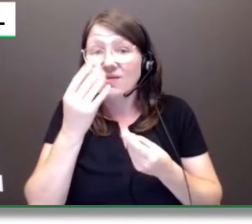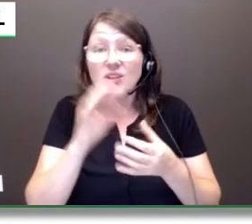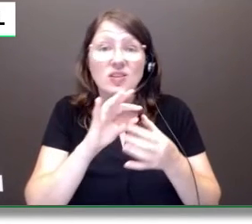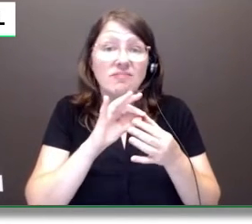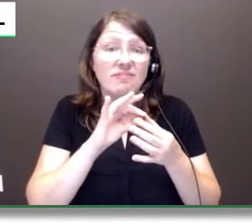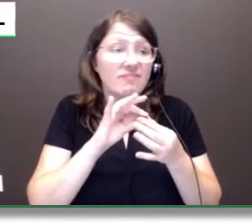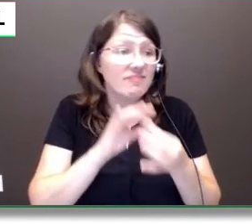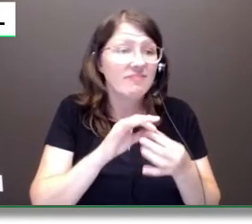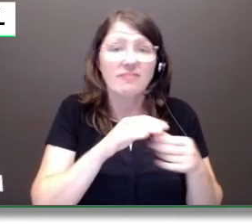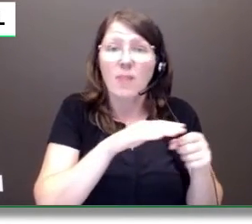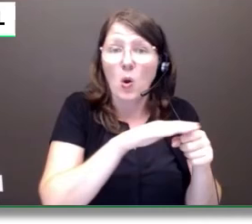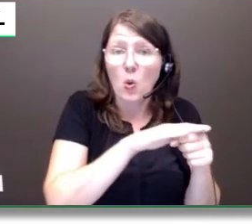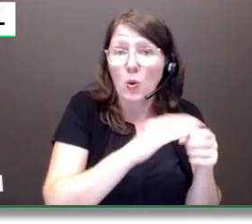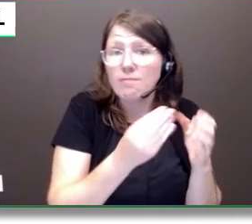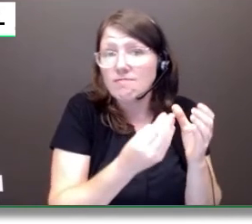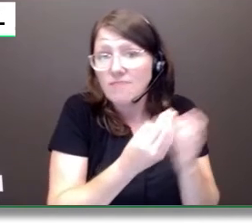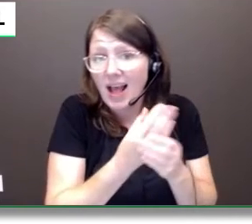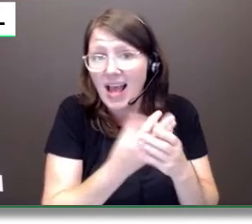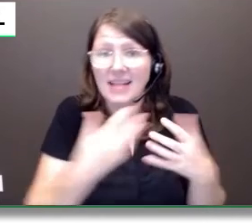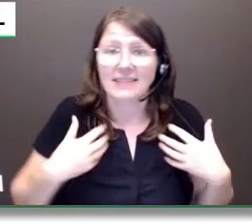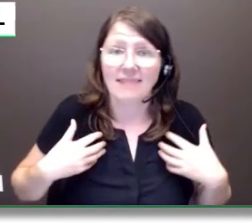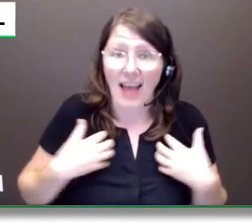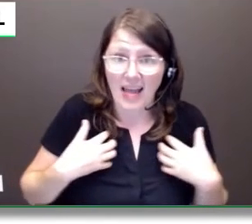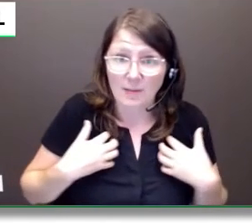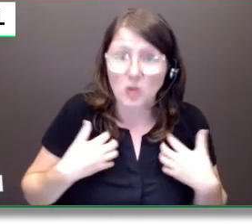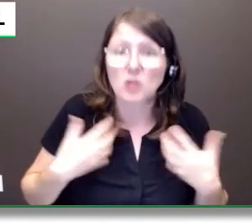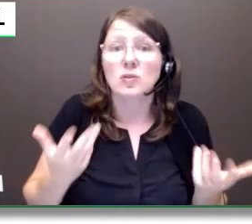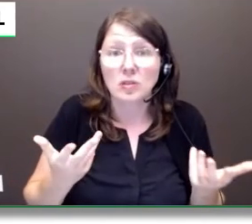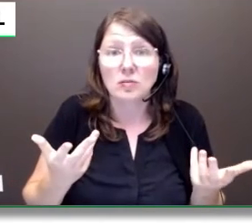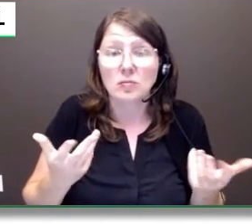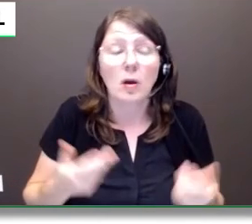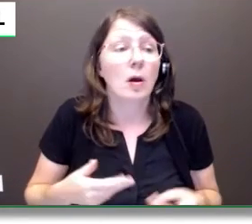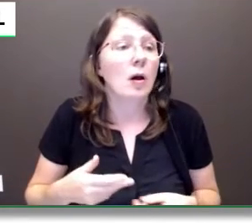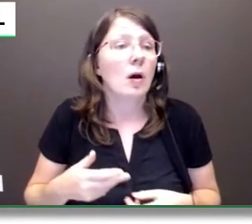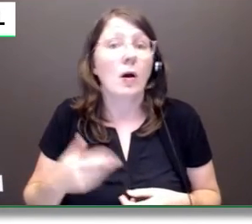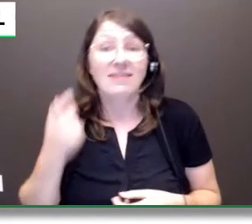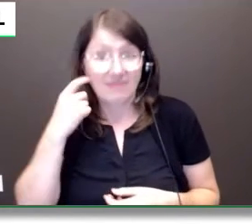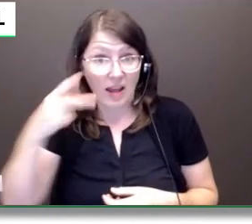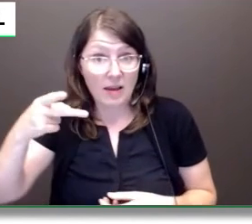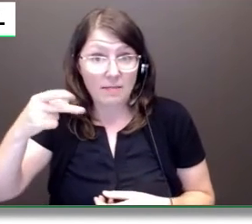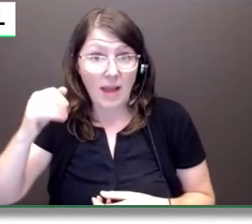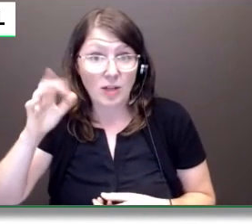little quieter. BC parks Foundation created some space for participants for